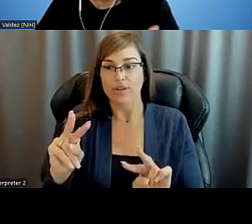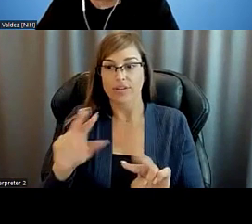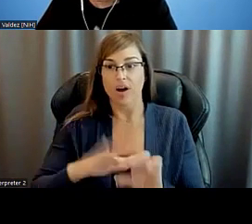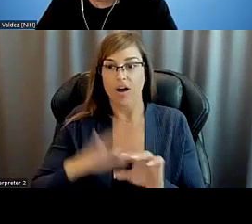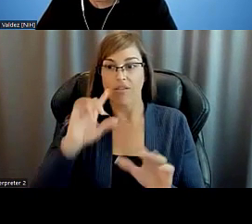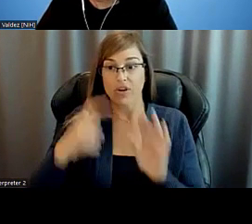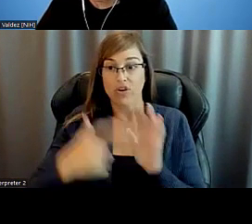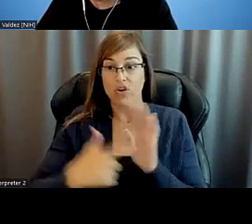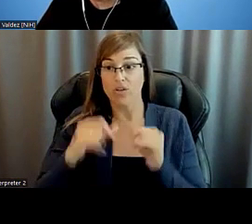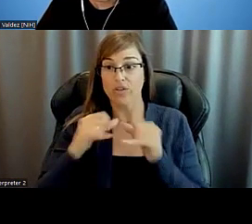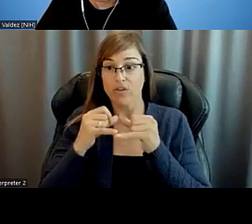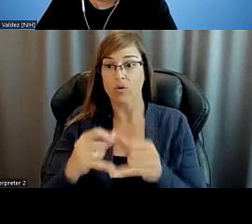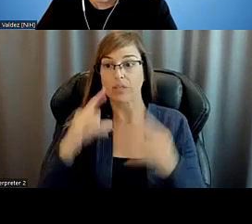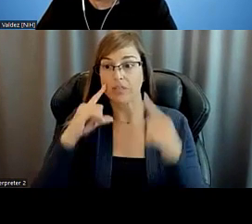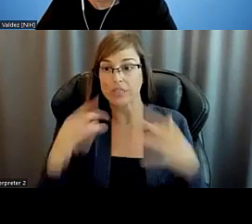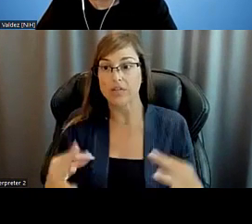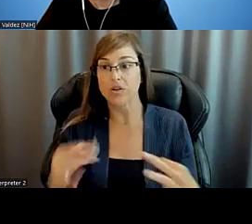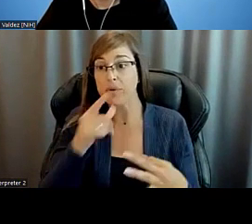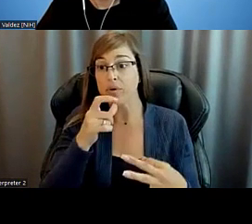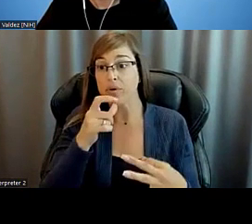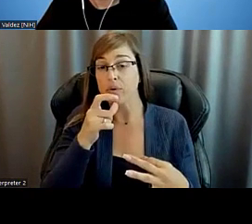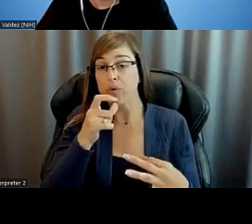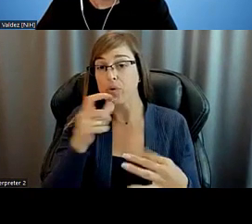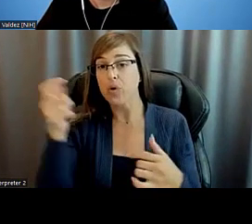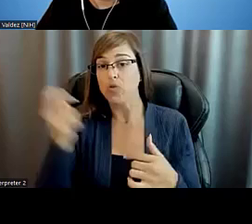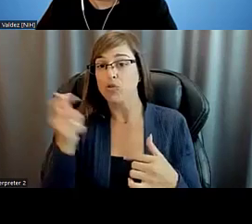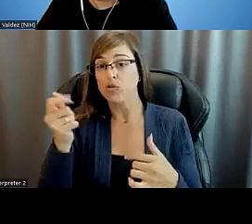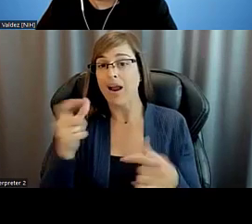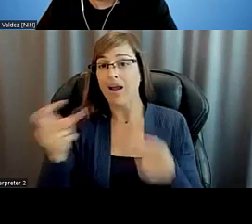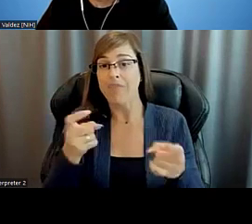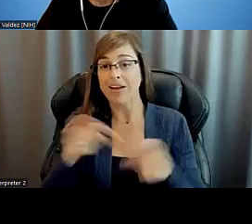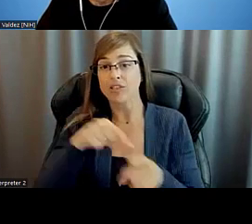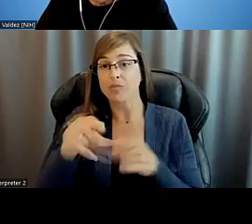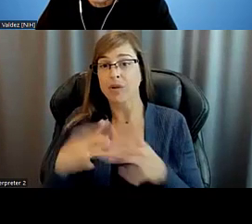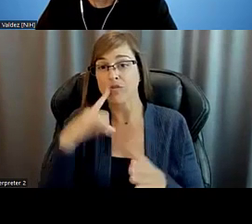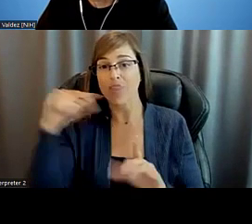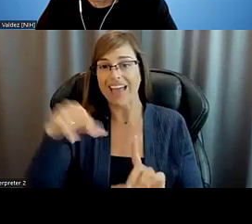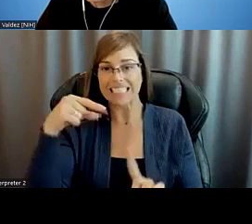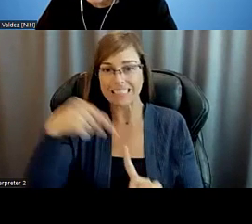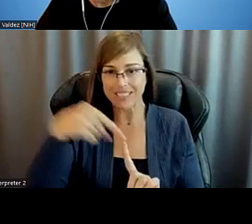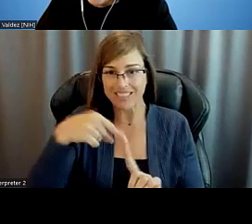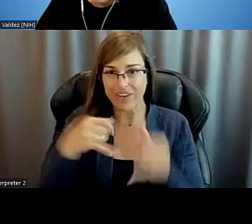and determine who is the grants management specialist for that particular award and contact them.